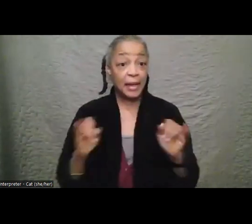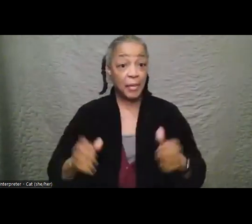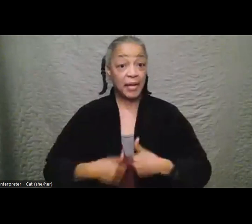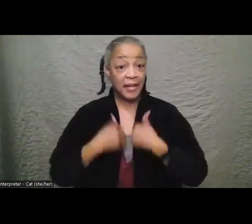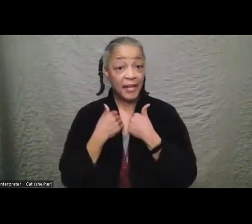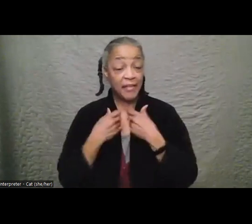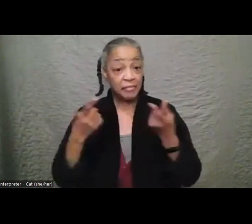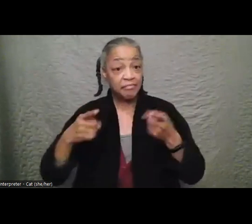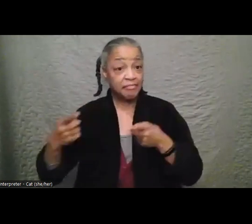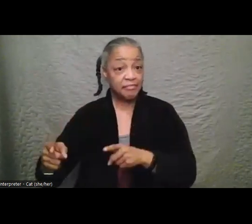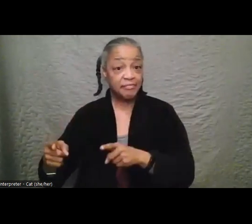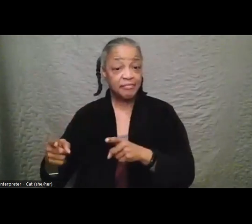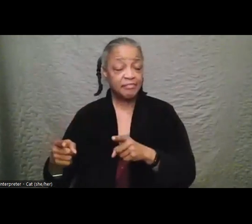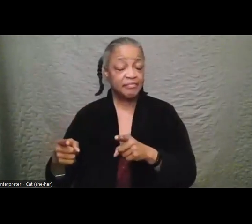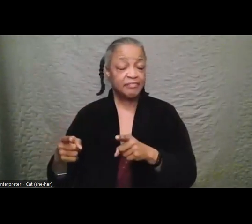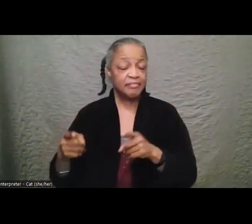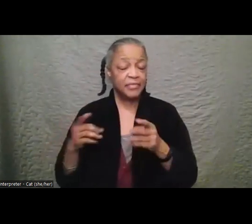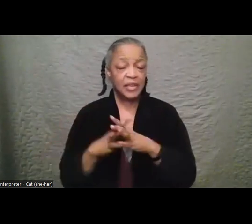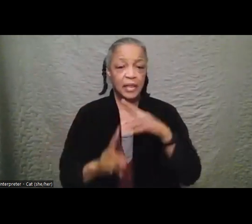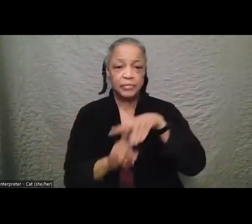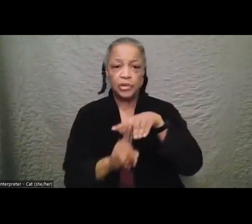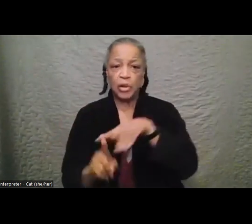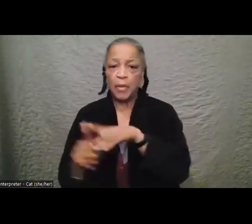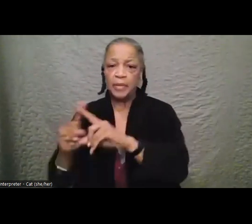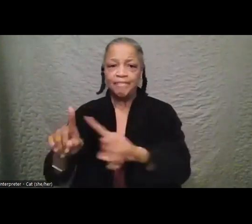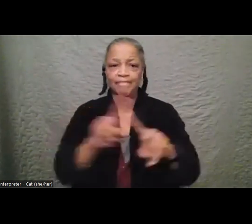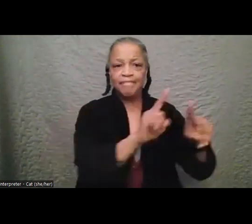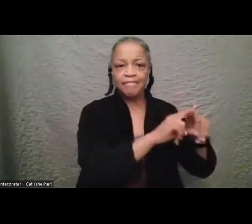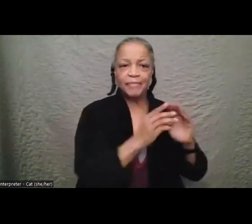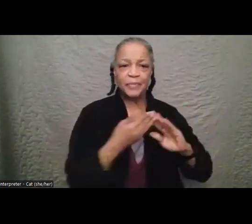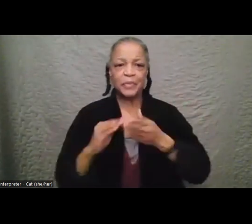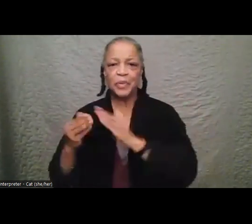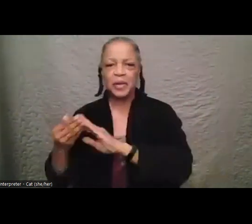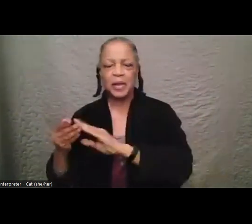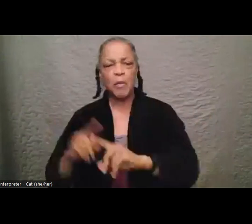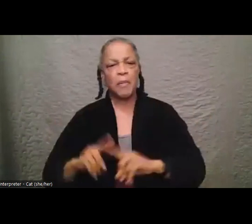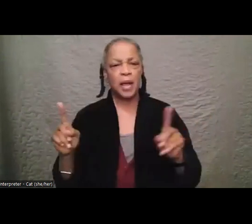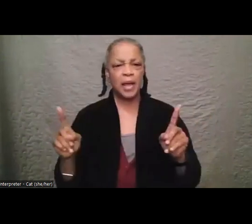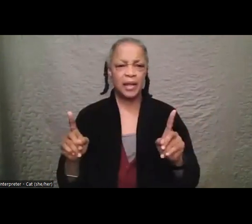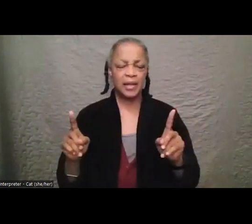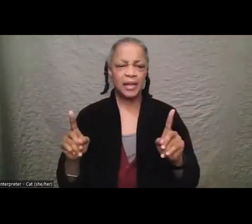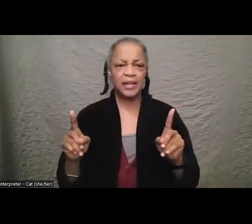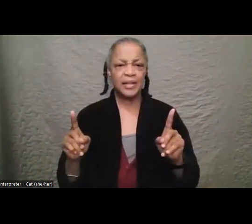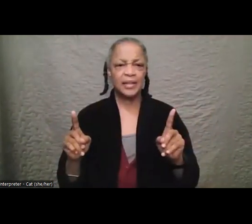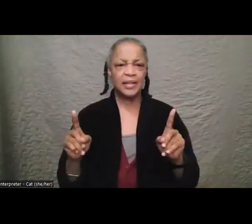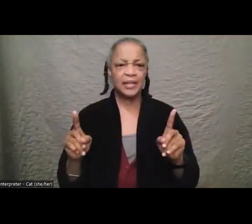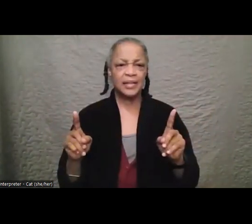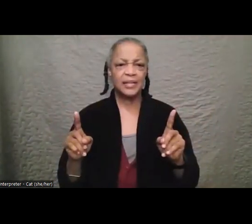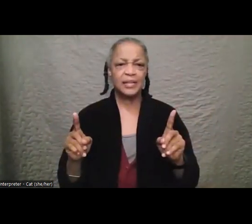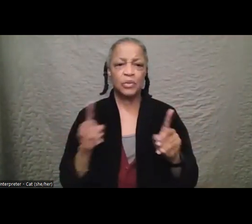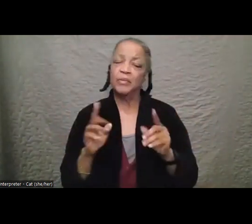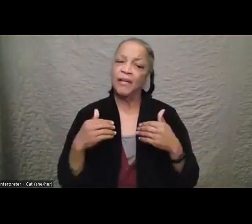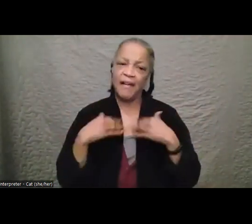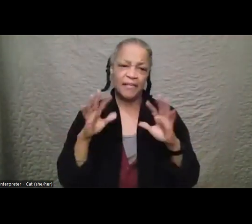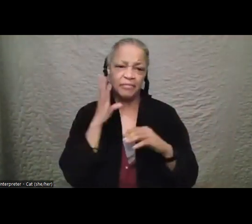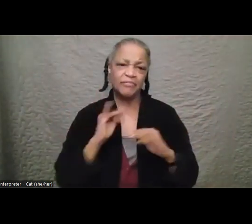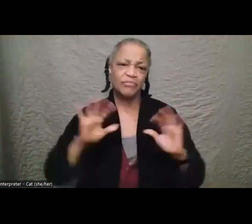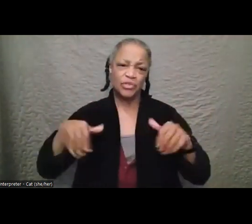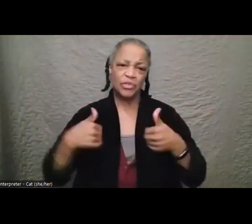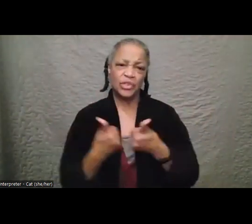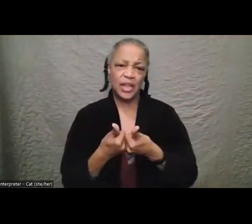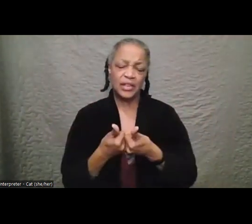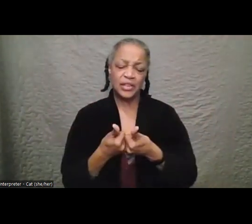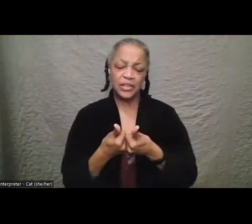in a number of ways in different communities, but there are real challenges to getting those